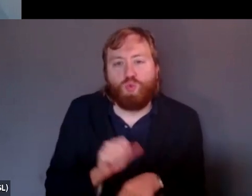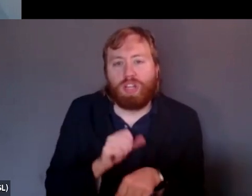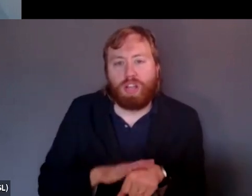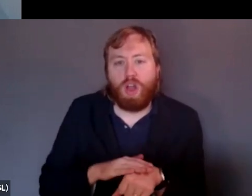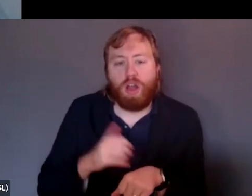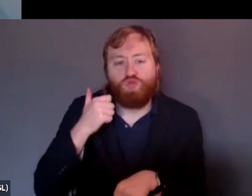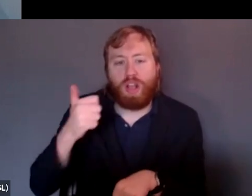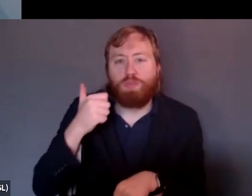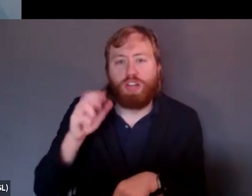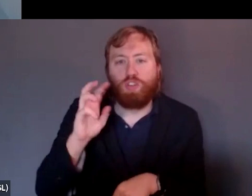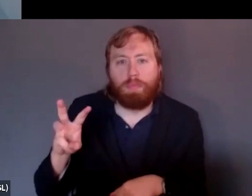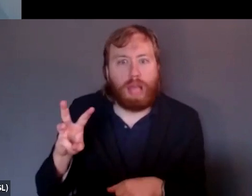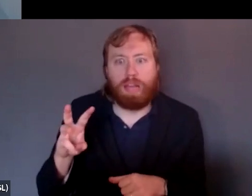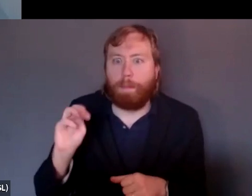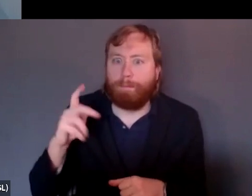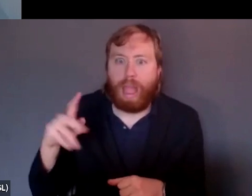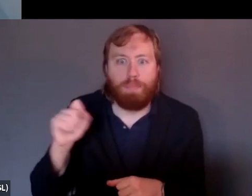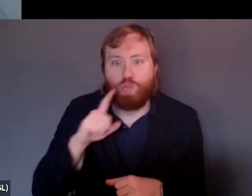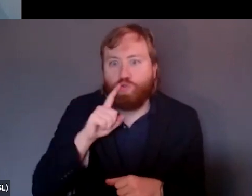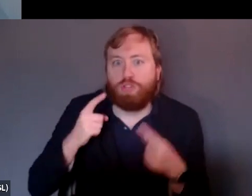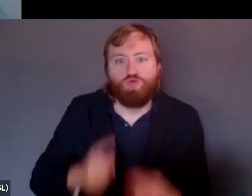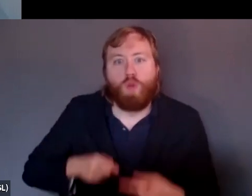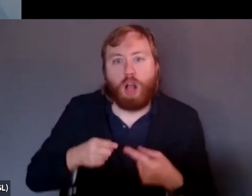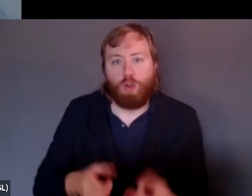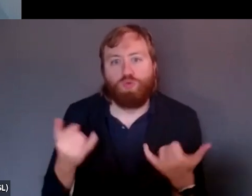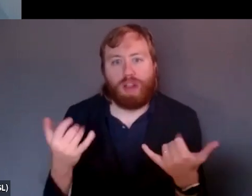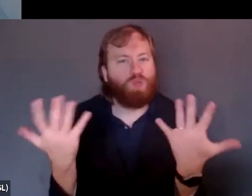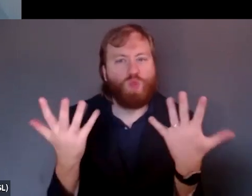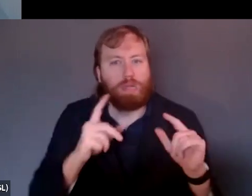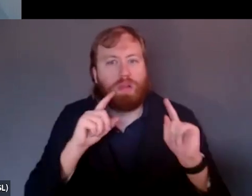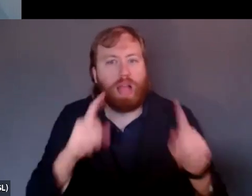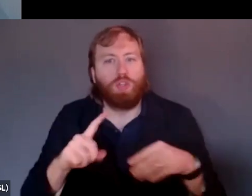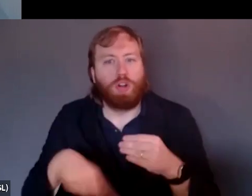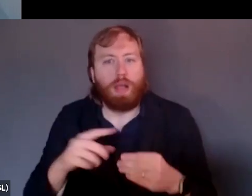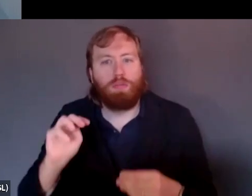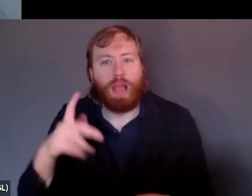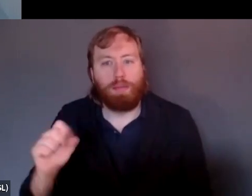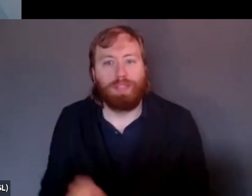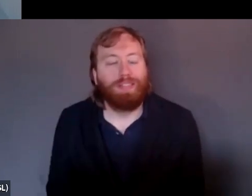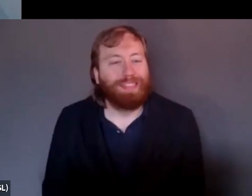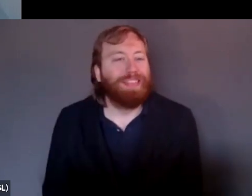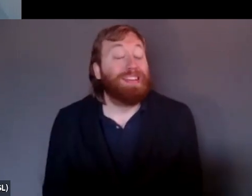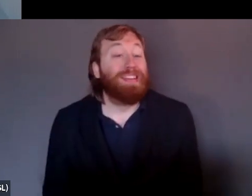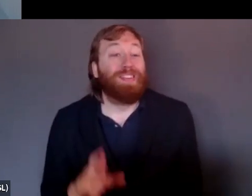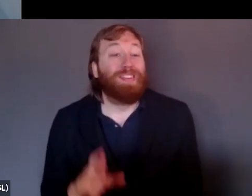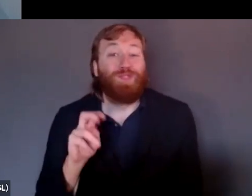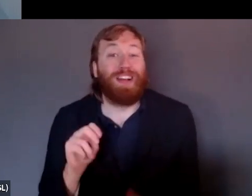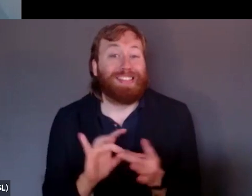What can you share about maps? My answer to that is, it's a work in progress, and it's very challenging.